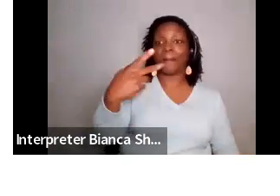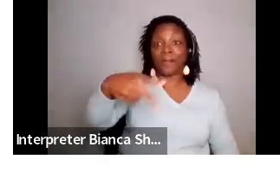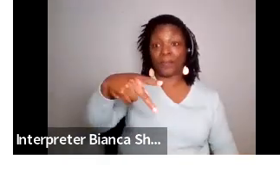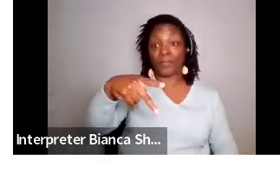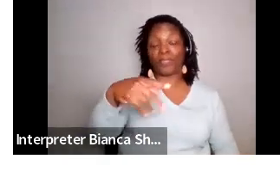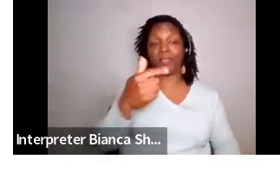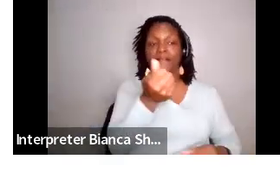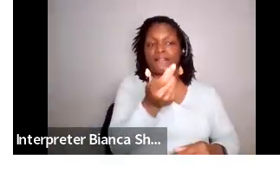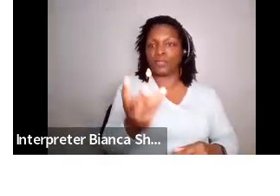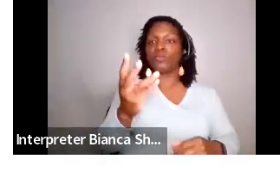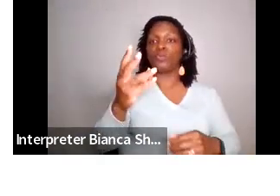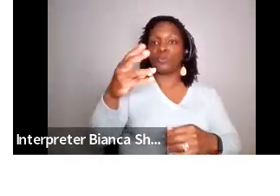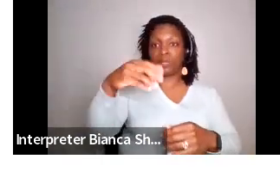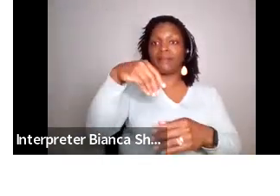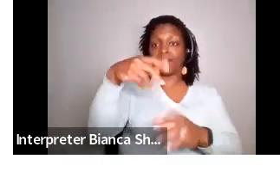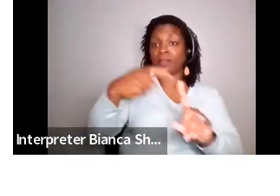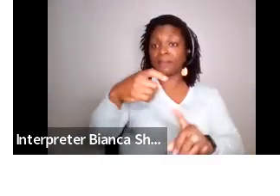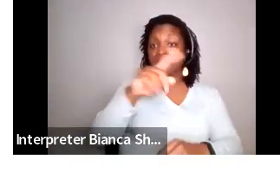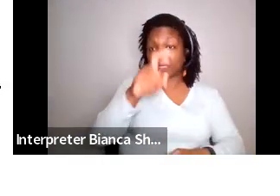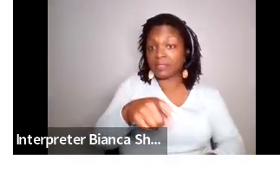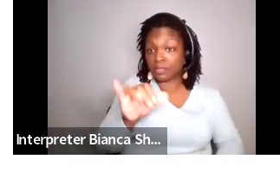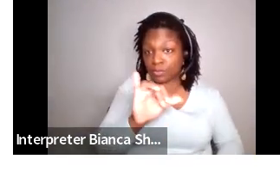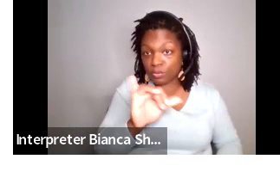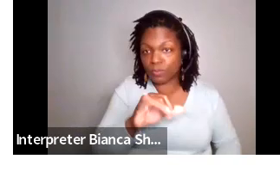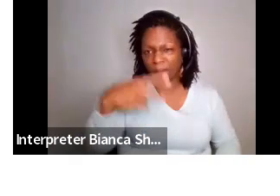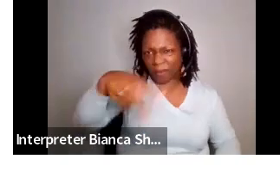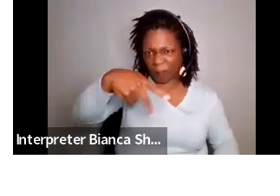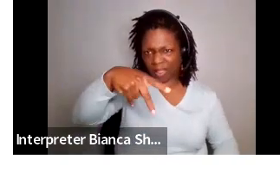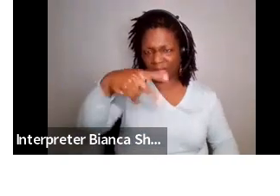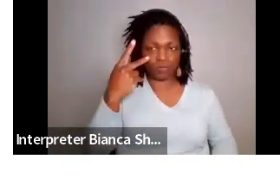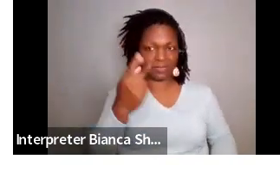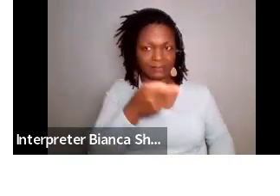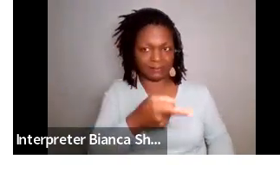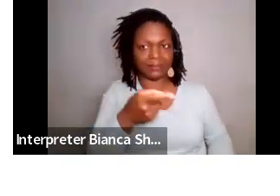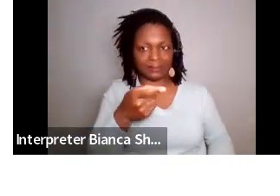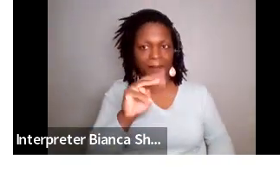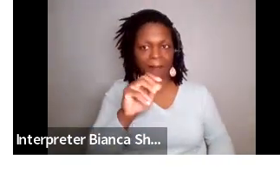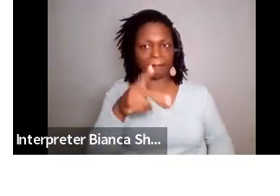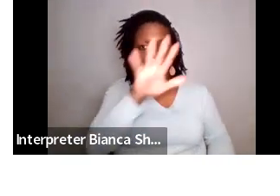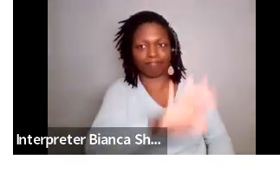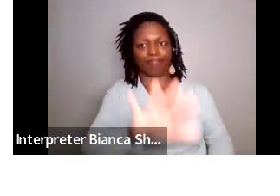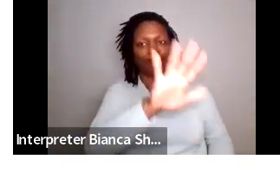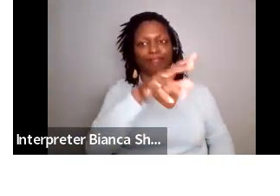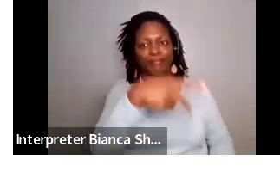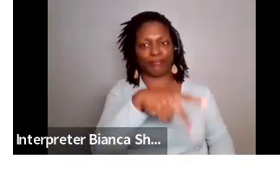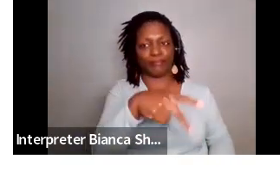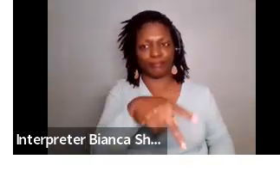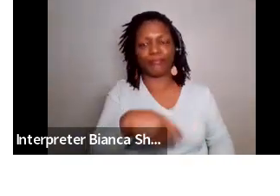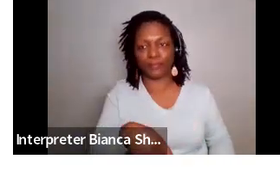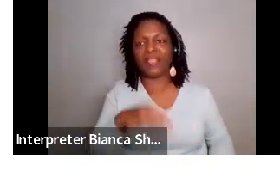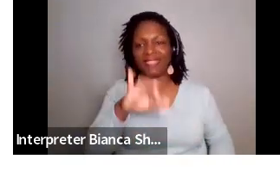How lighted in the purple shaded areas of the of the Louisiana map.